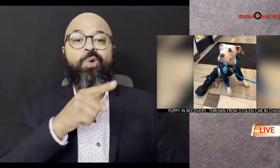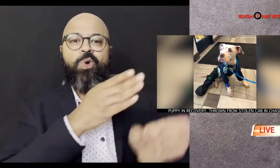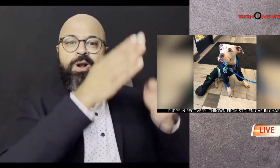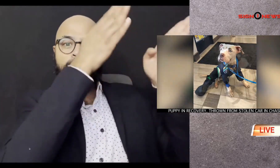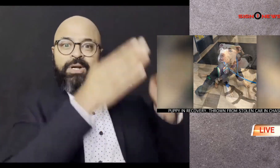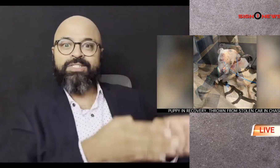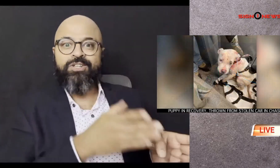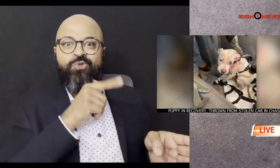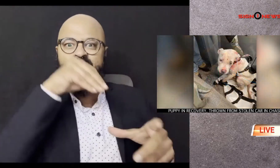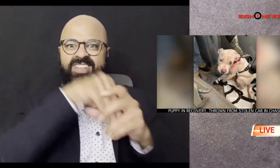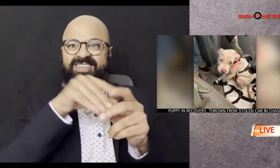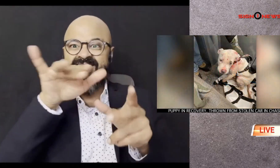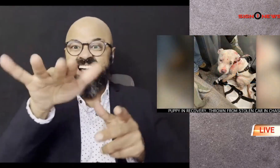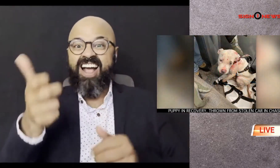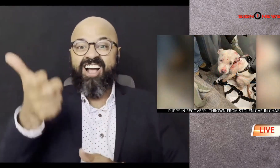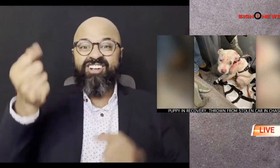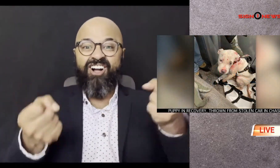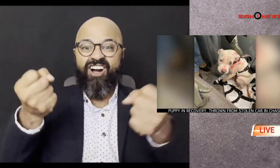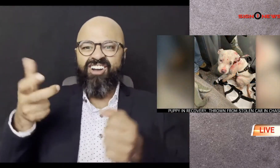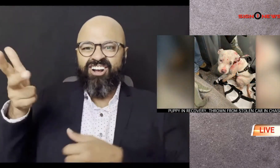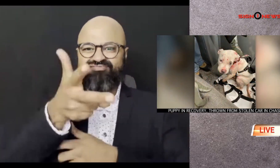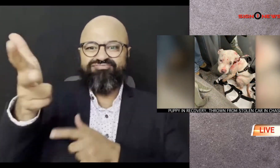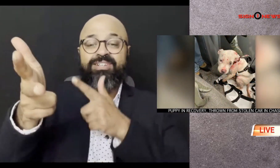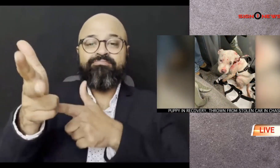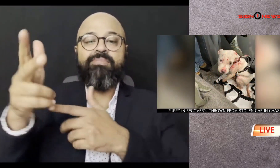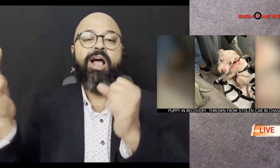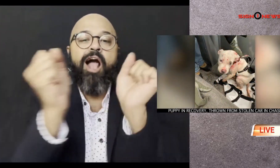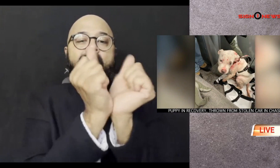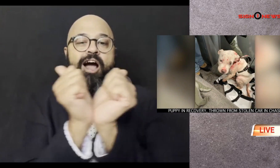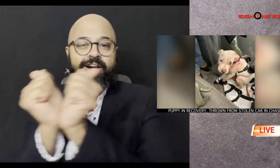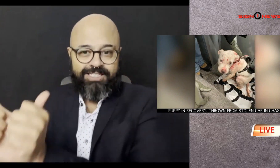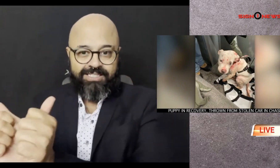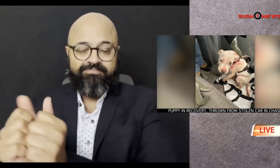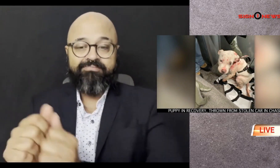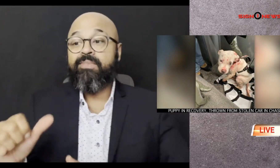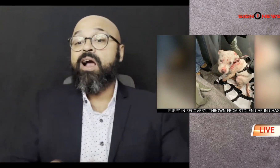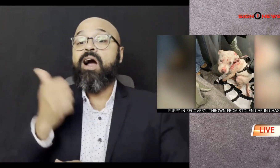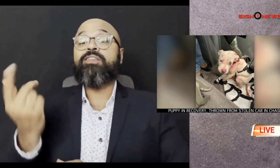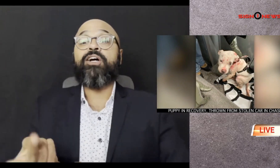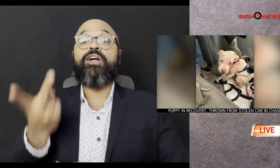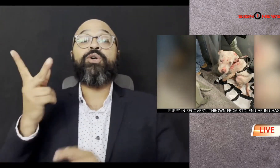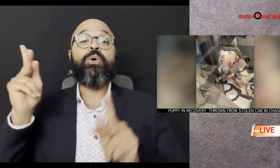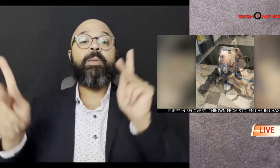One person who was in the car has been arrested the other two people ran from the scene.